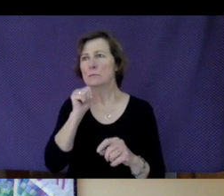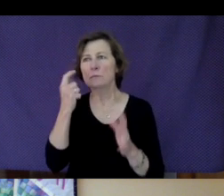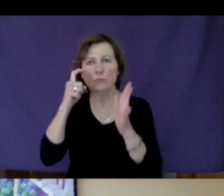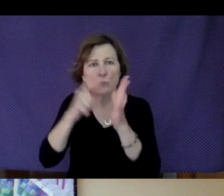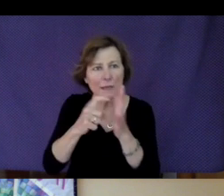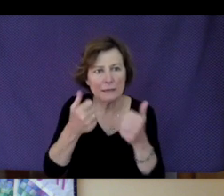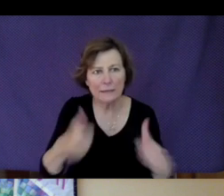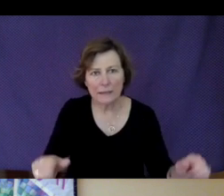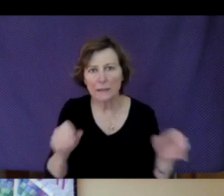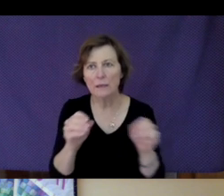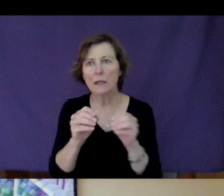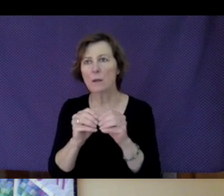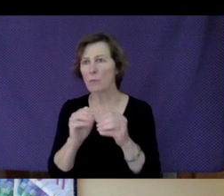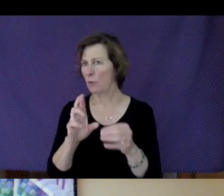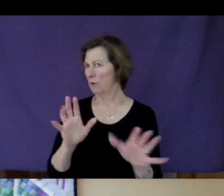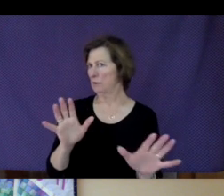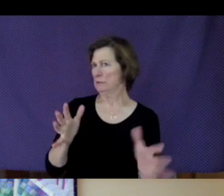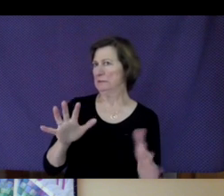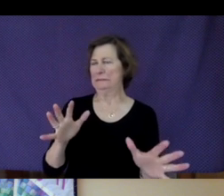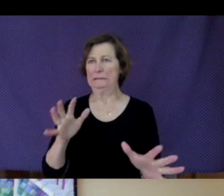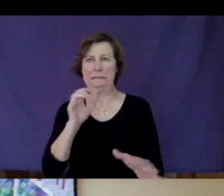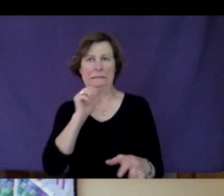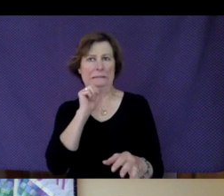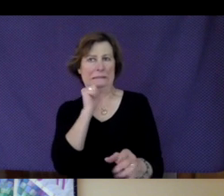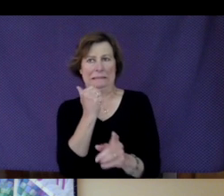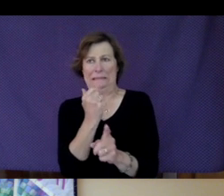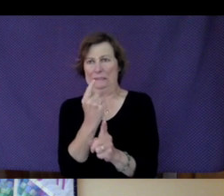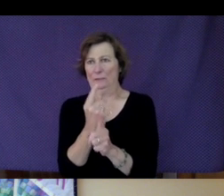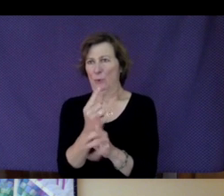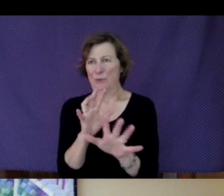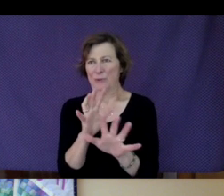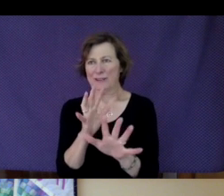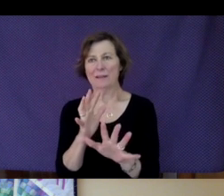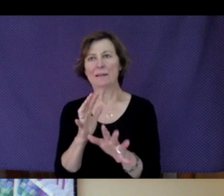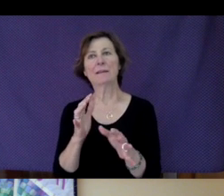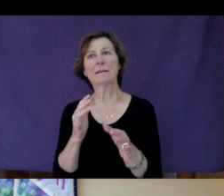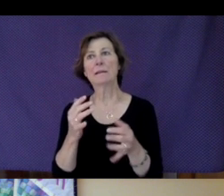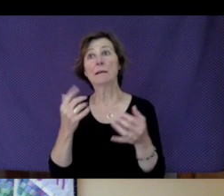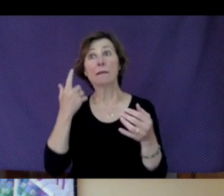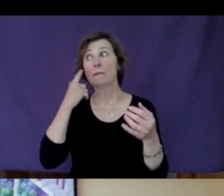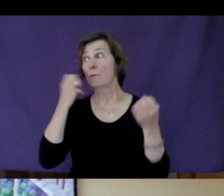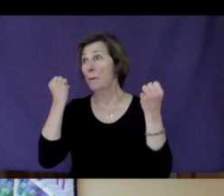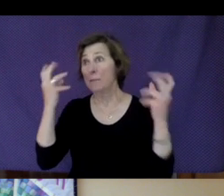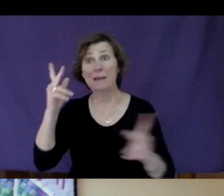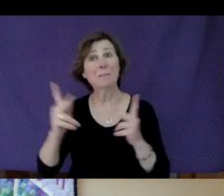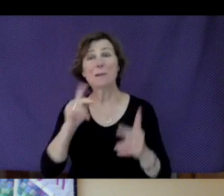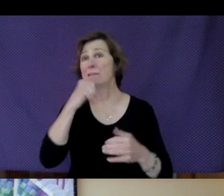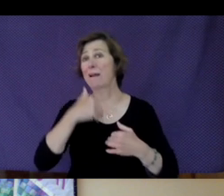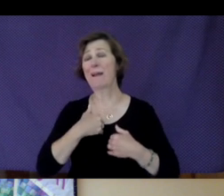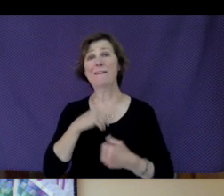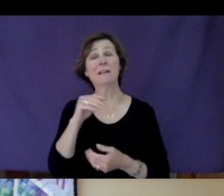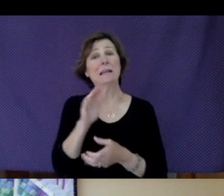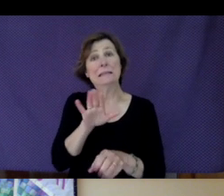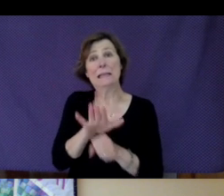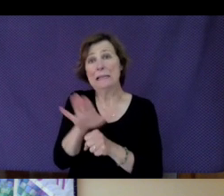For some people these times mean being without necessary resources or being far from family